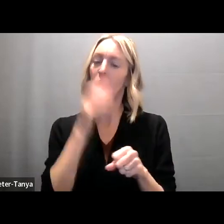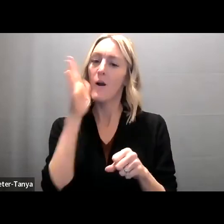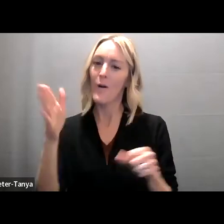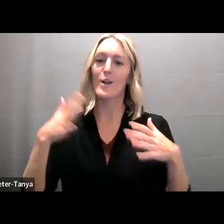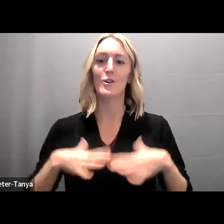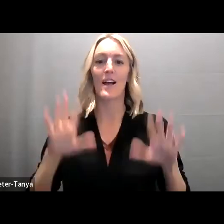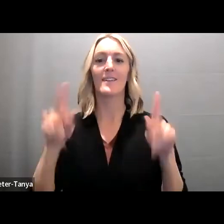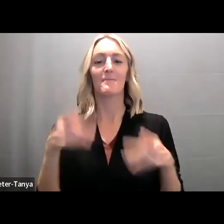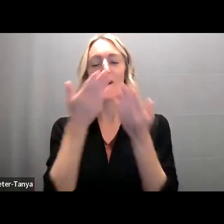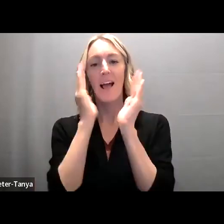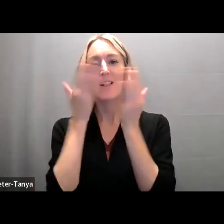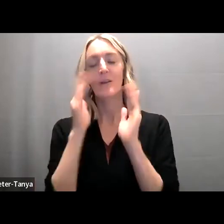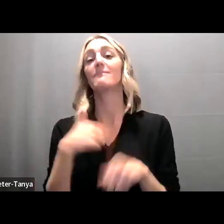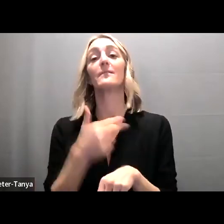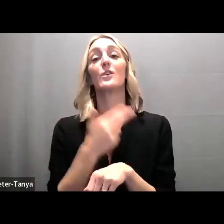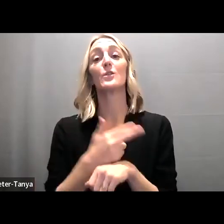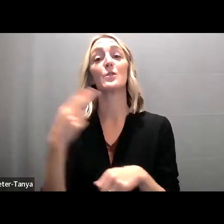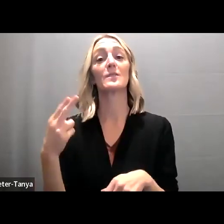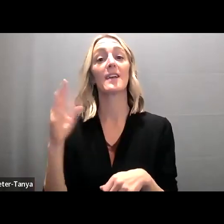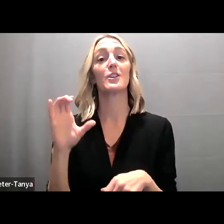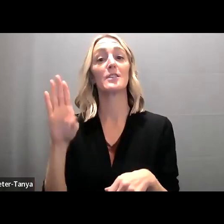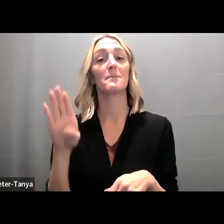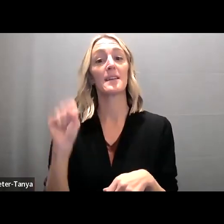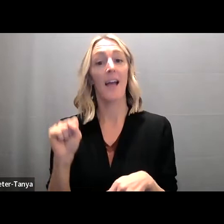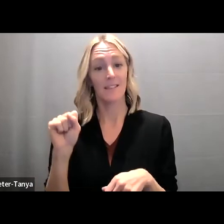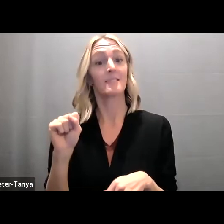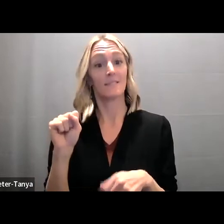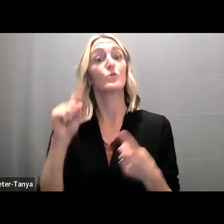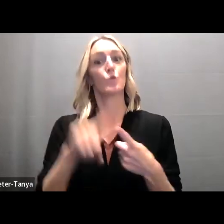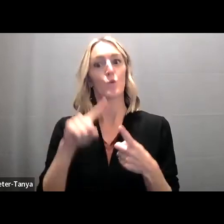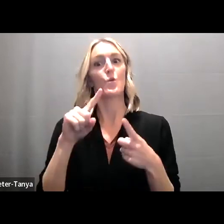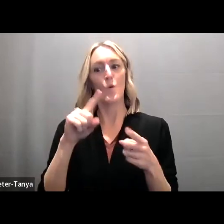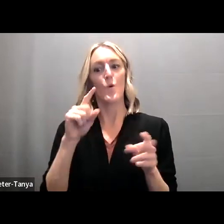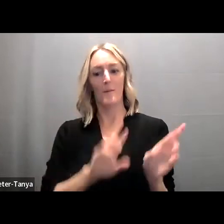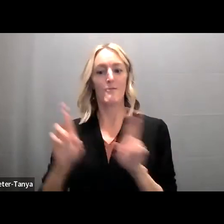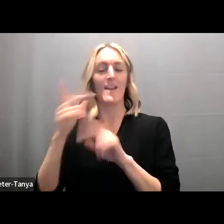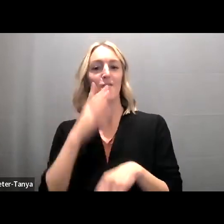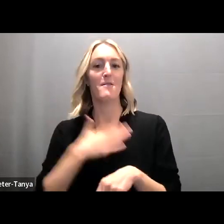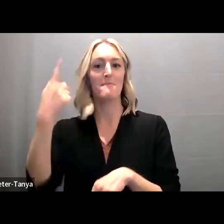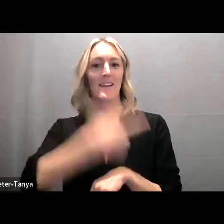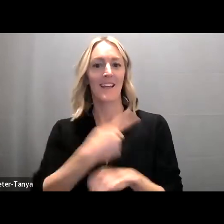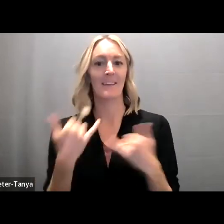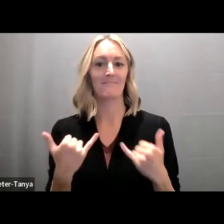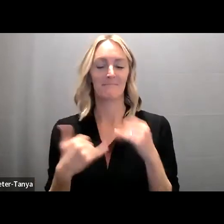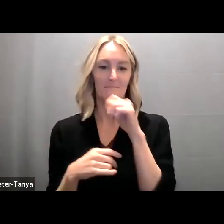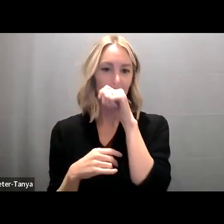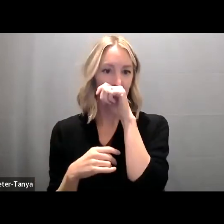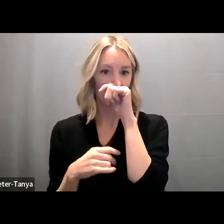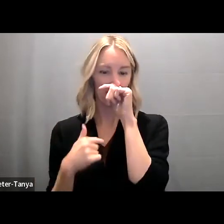I use home and community based services to get ready for my day. You just have one opportunity to get ready.